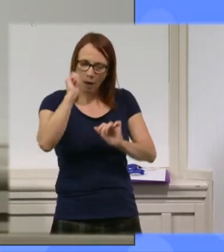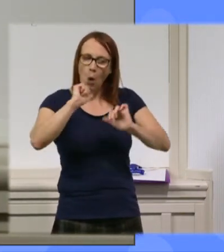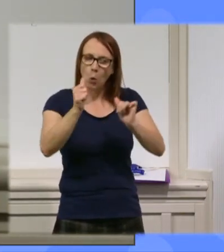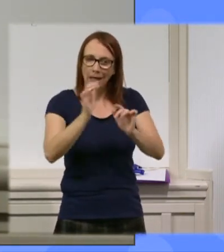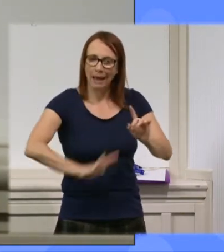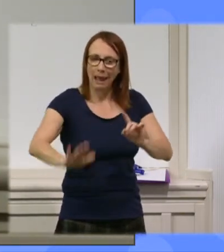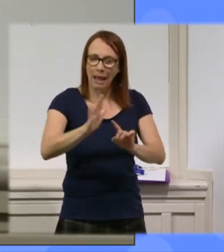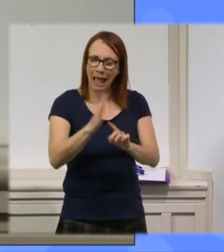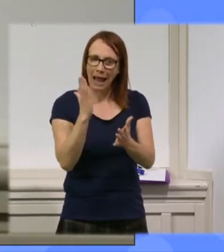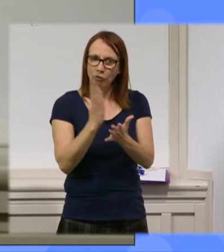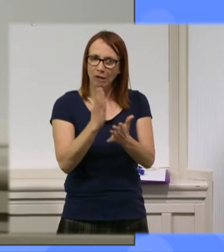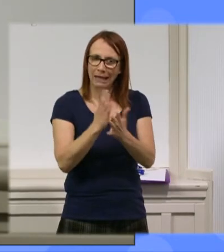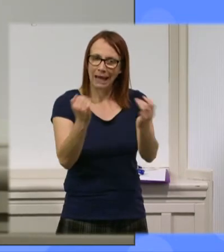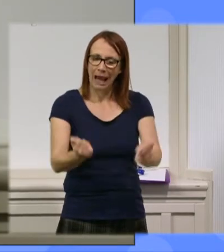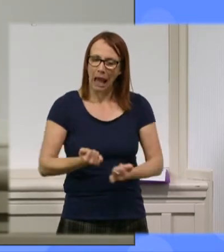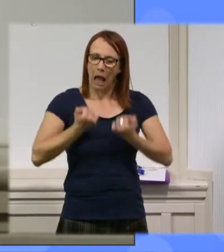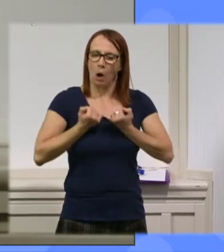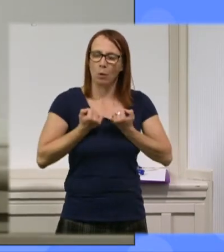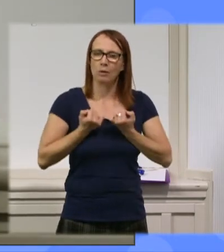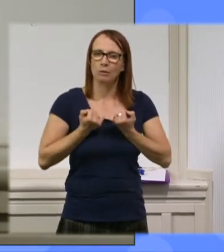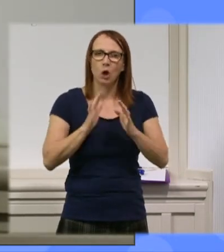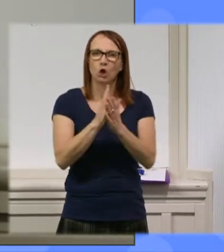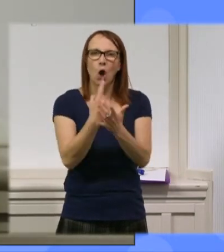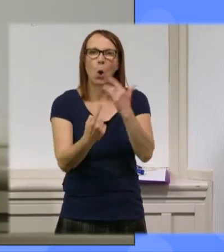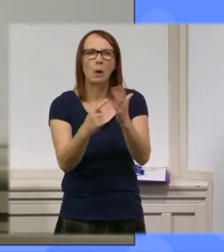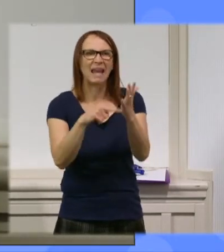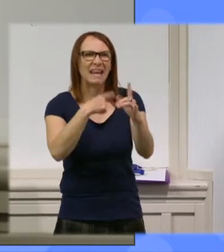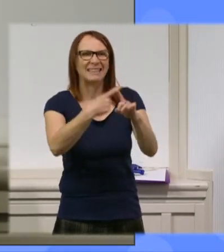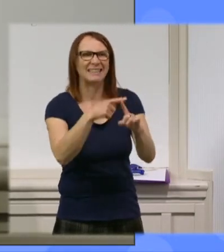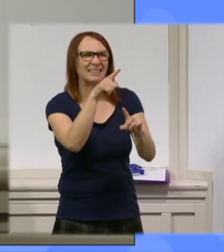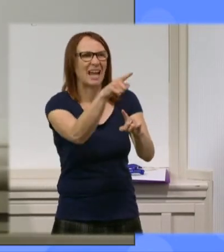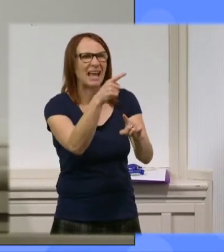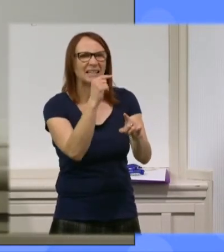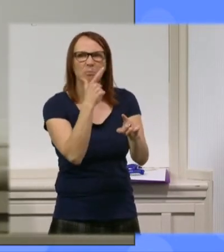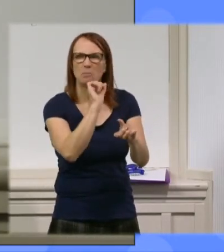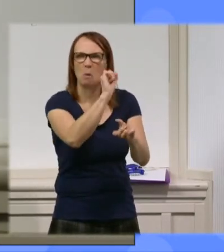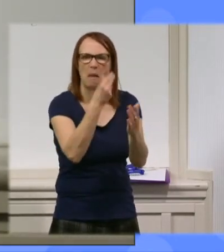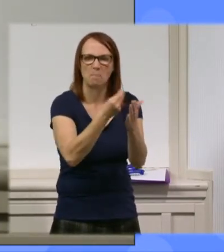not just a few rich tax dodgers sorry that's political and right so I want to